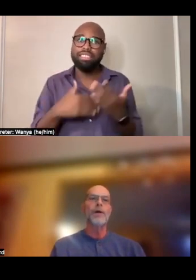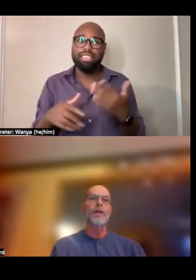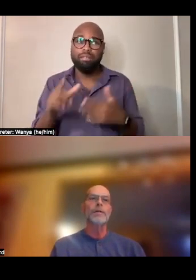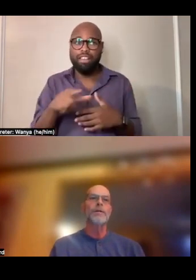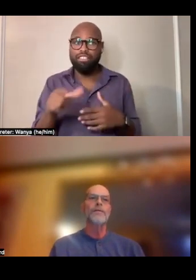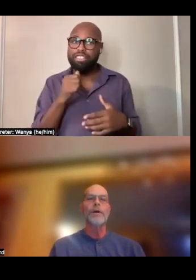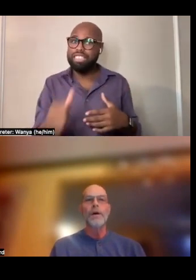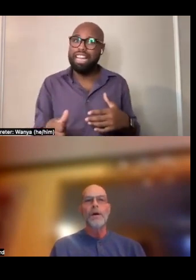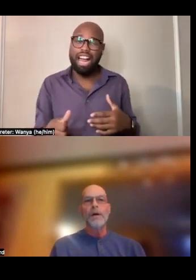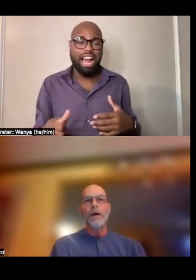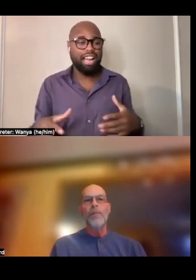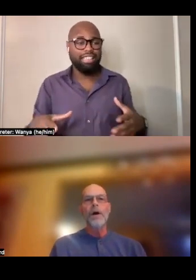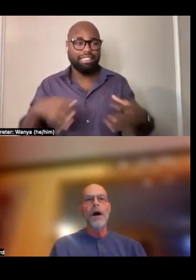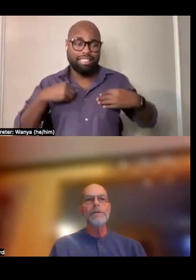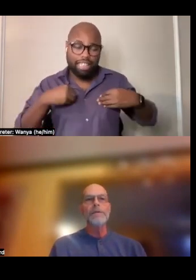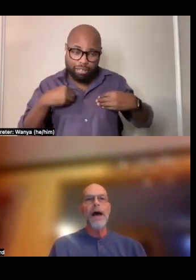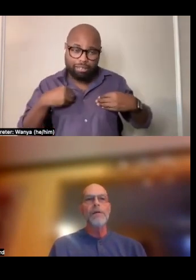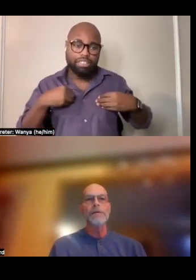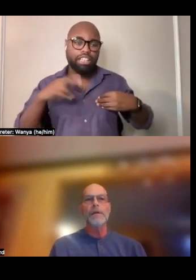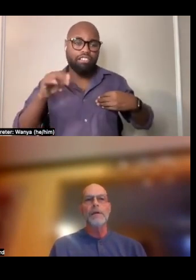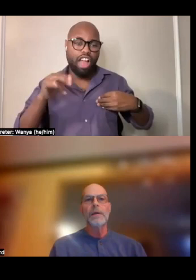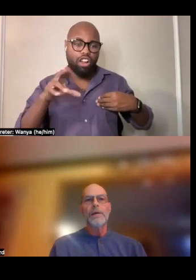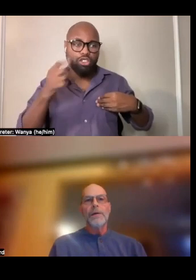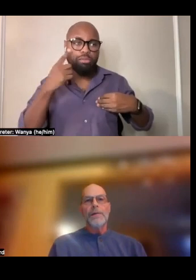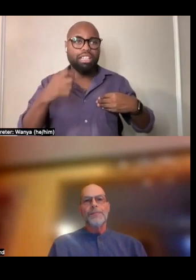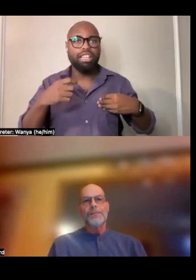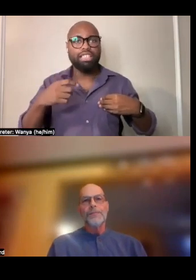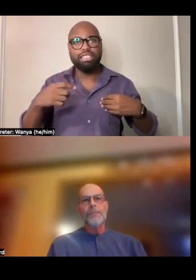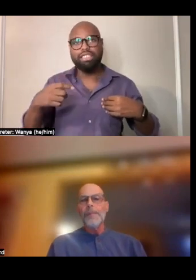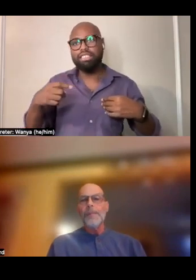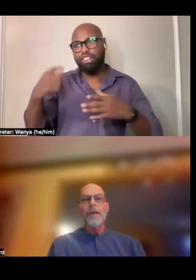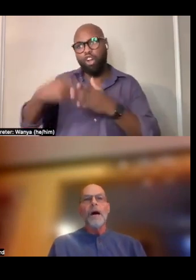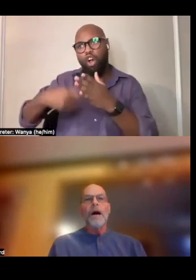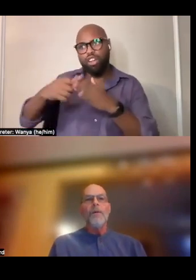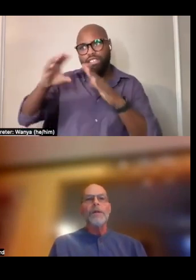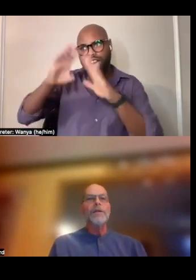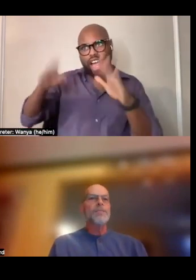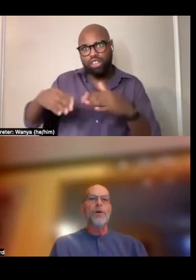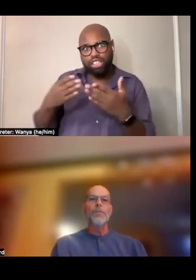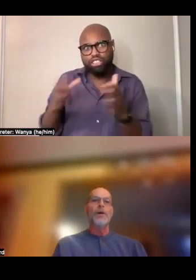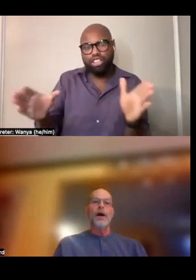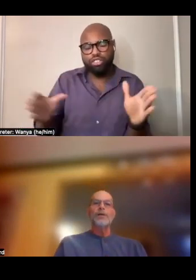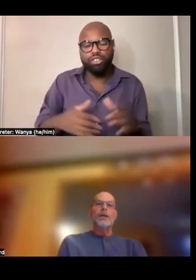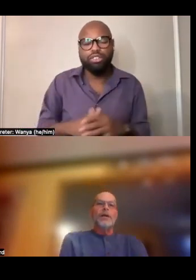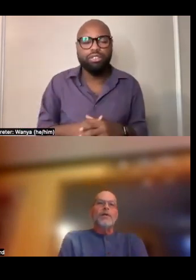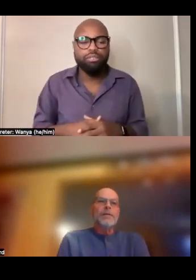relative costs of housing, we need to spur production and increase